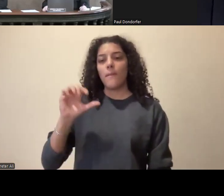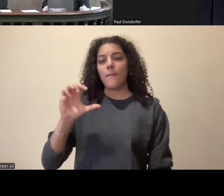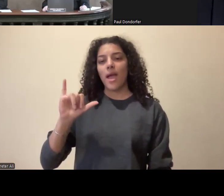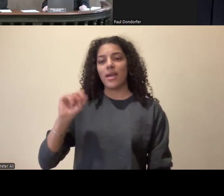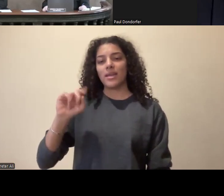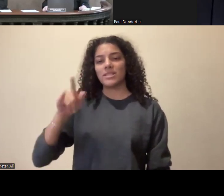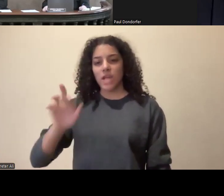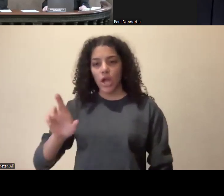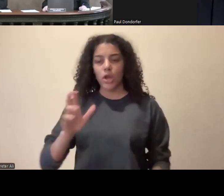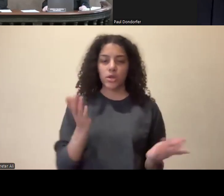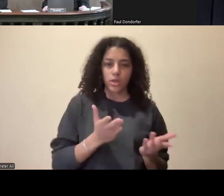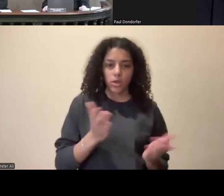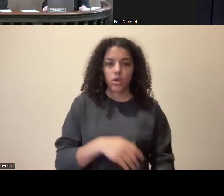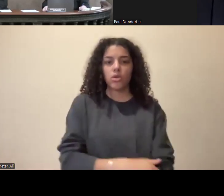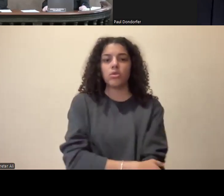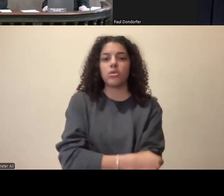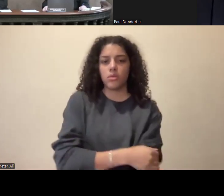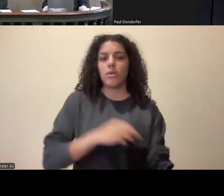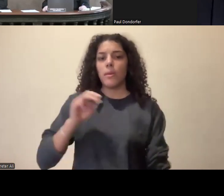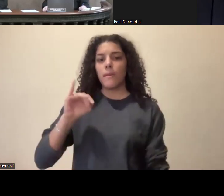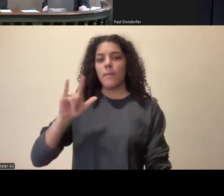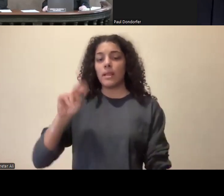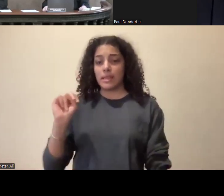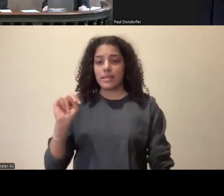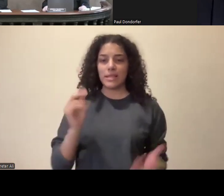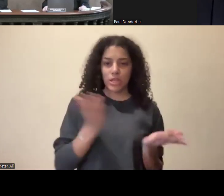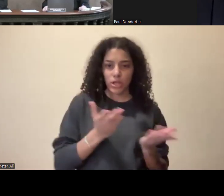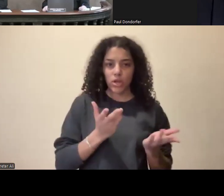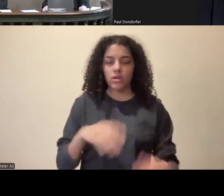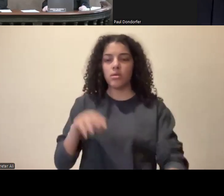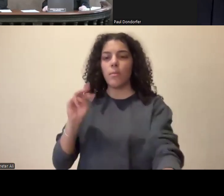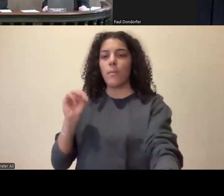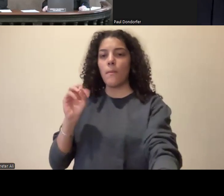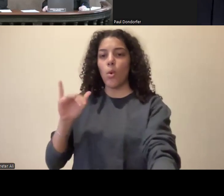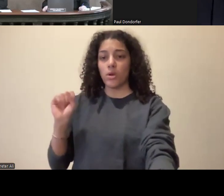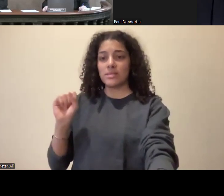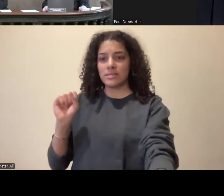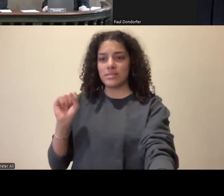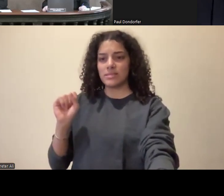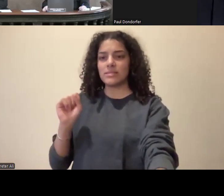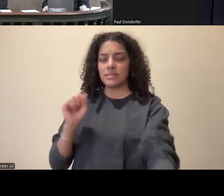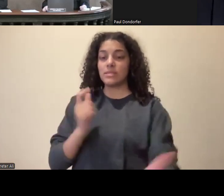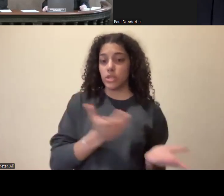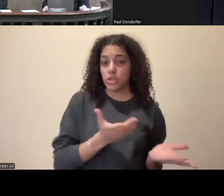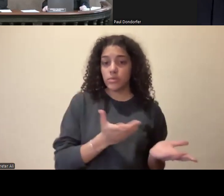McIntyre is present Mr Mil Mr Milan is present Mr Morris Mr Morris is present President Roman